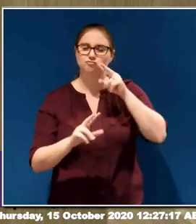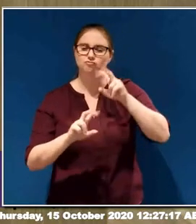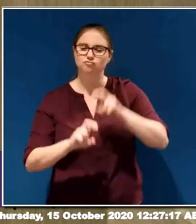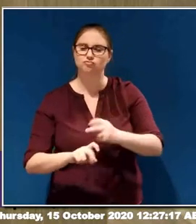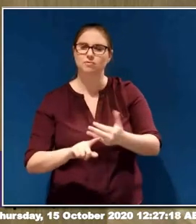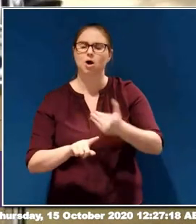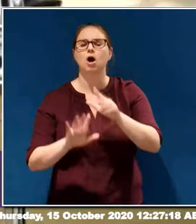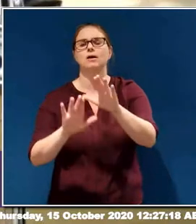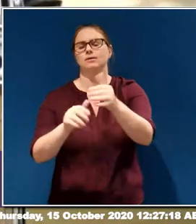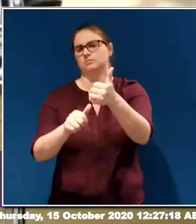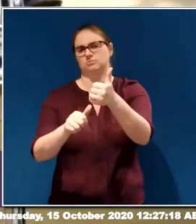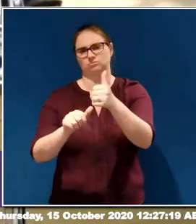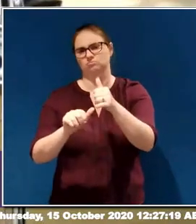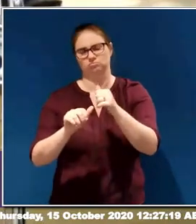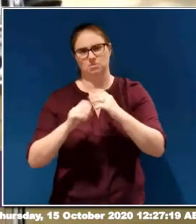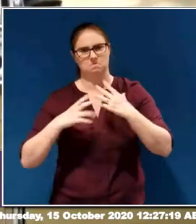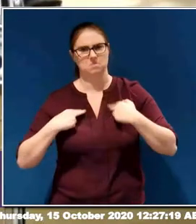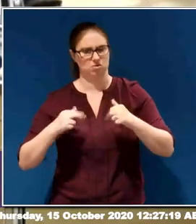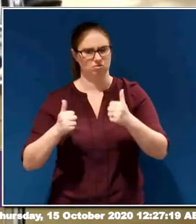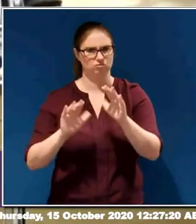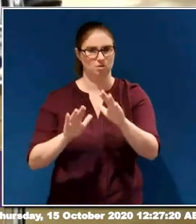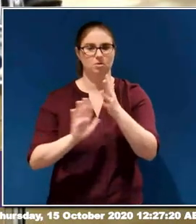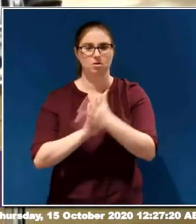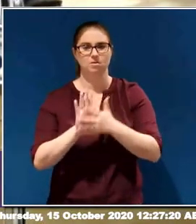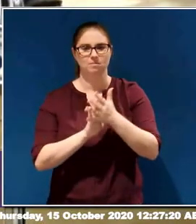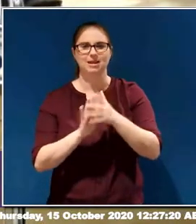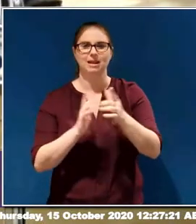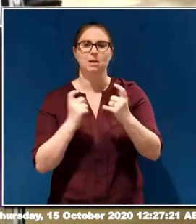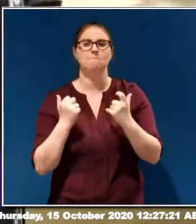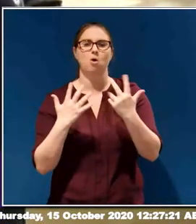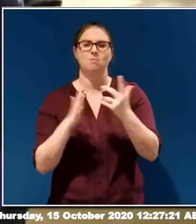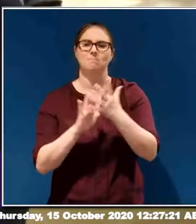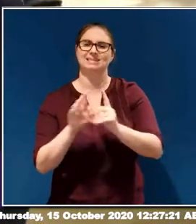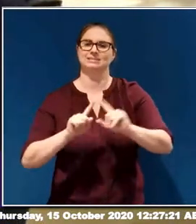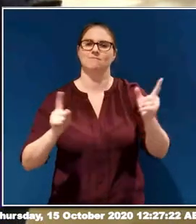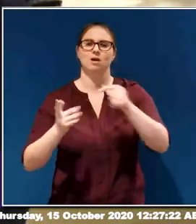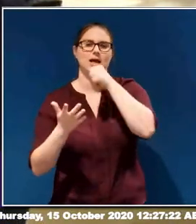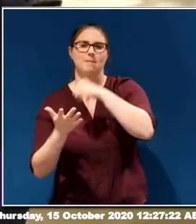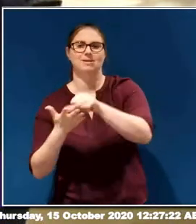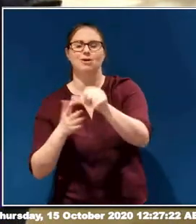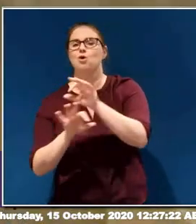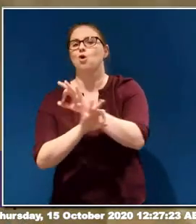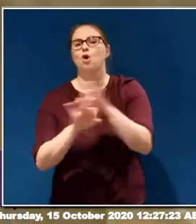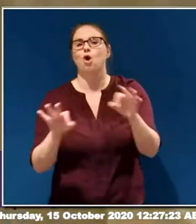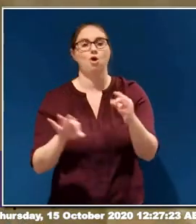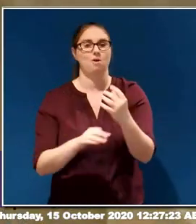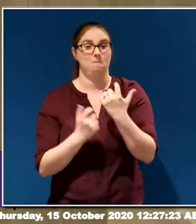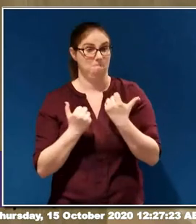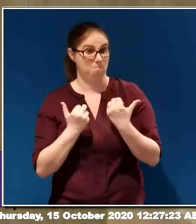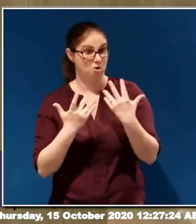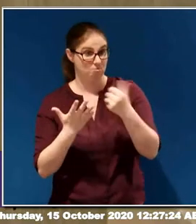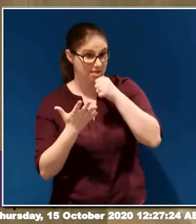So you mean "multiple" in the context of different applications, not multiple applications for the one student? That's correct. Thank you.